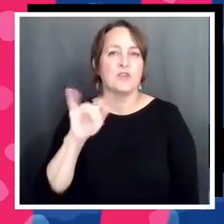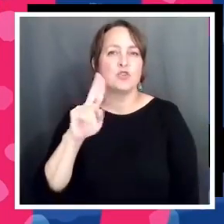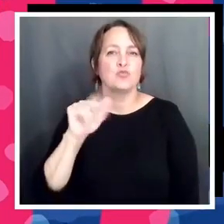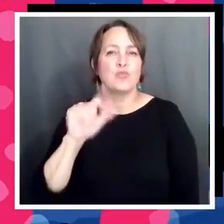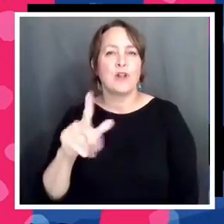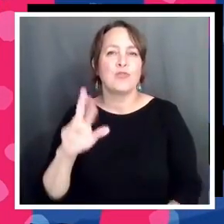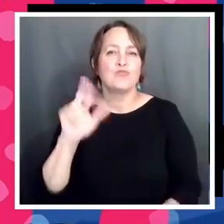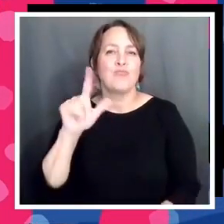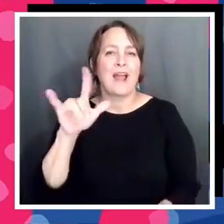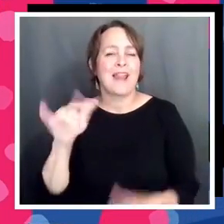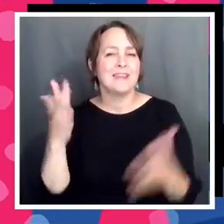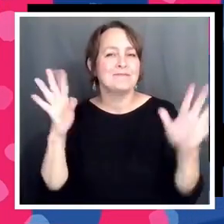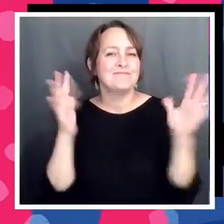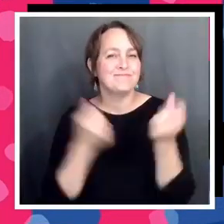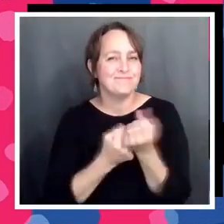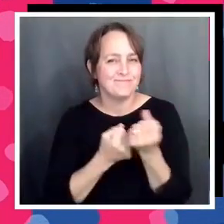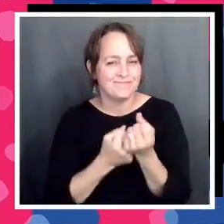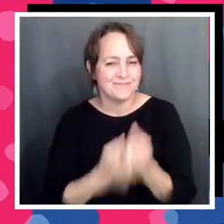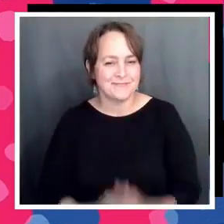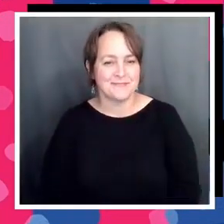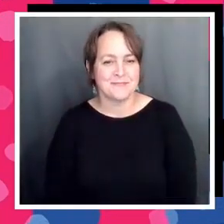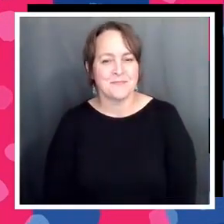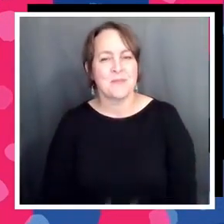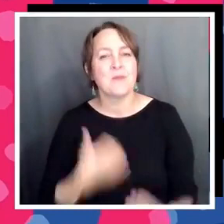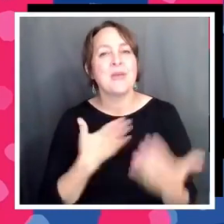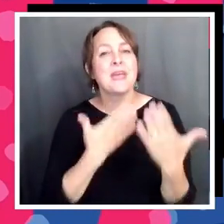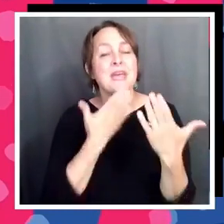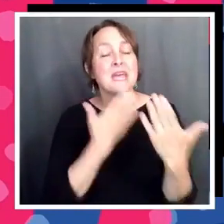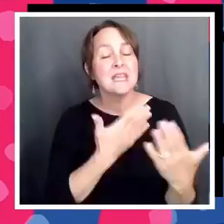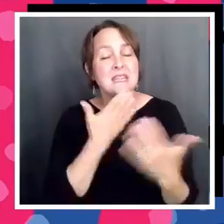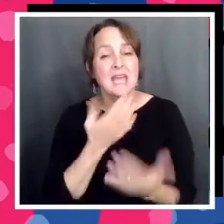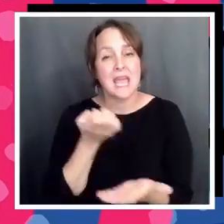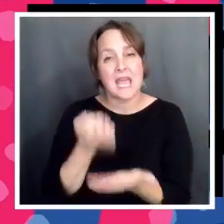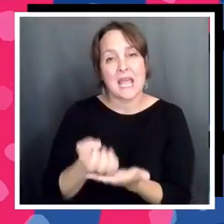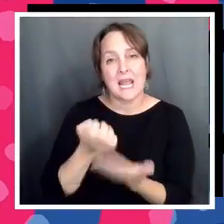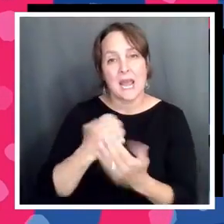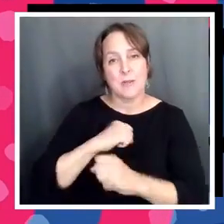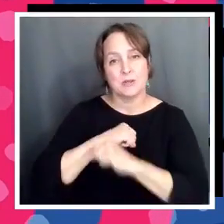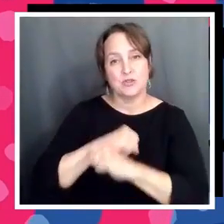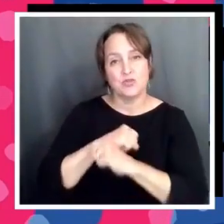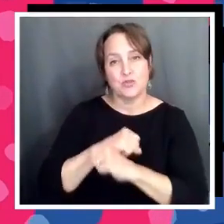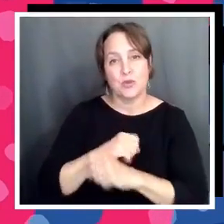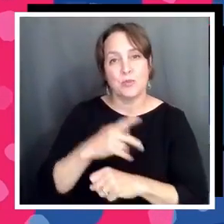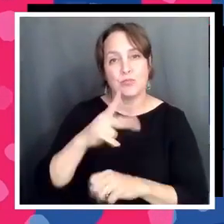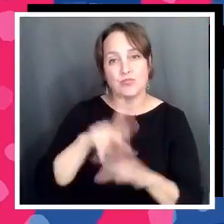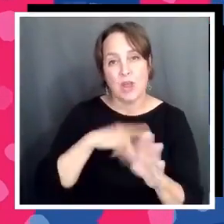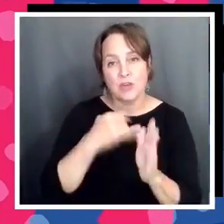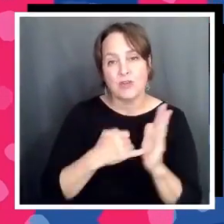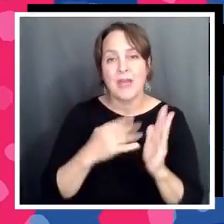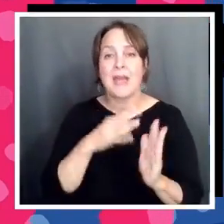INTRODUCTION. I'M SO GLAD TO BE WITH ALL OF YOU TODAY AT THE CHILD TAX